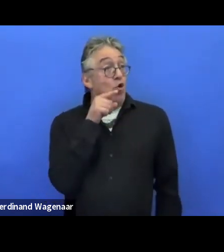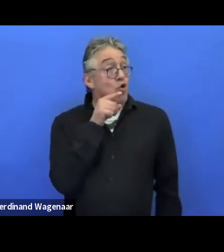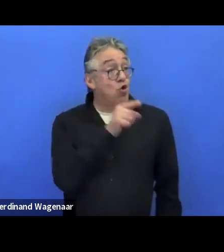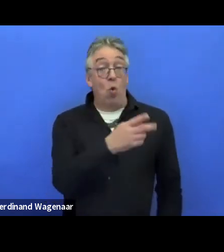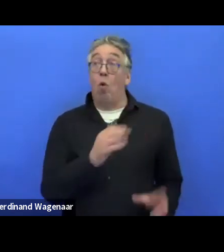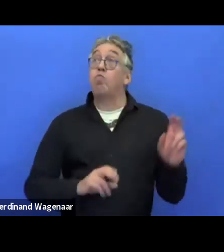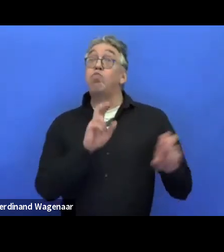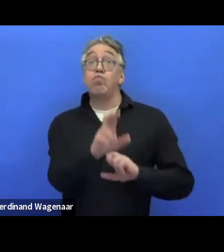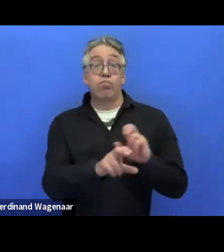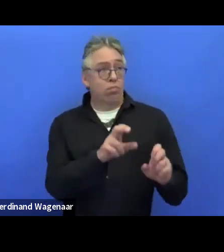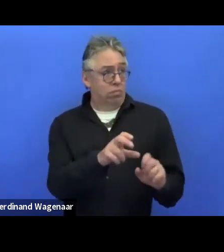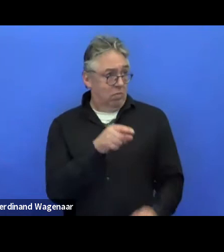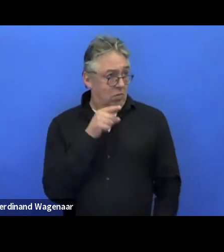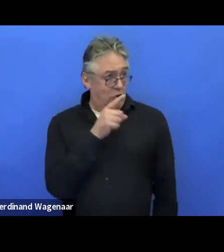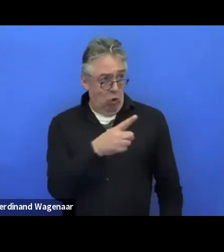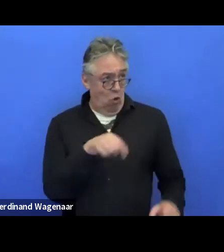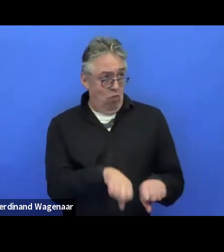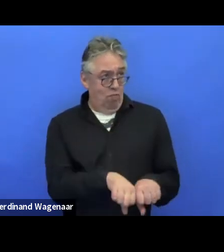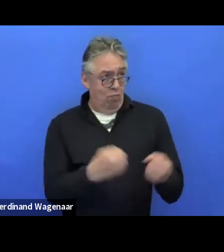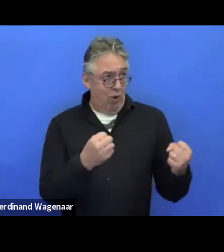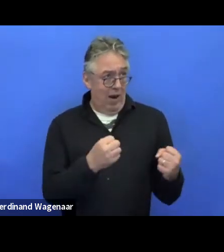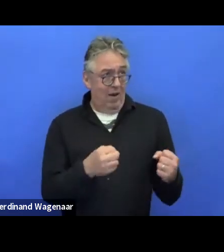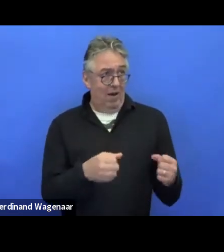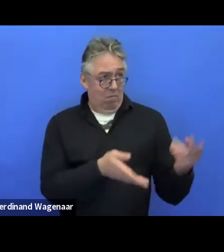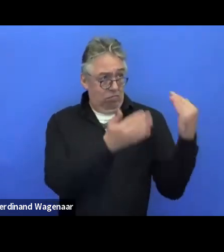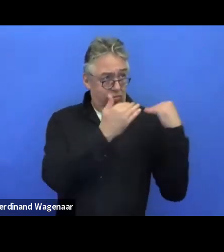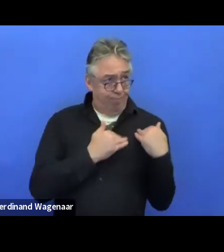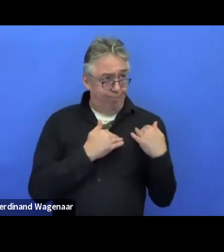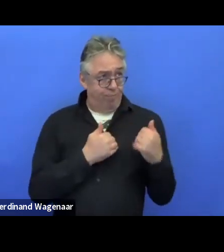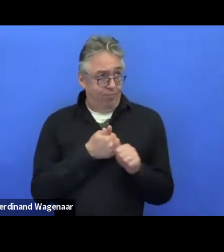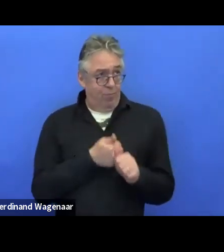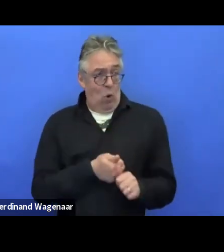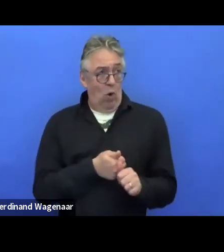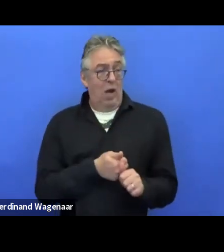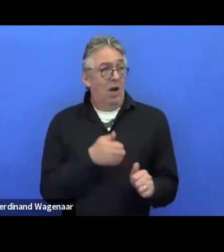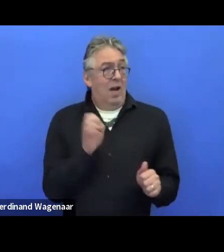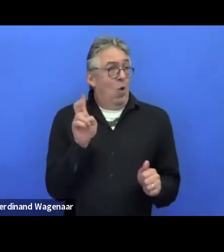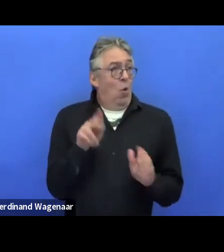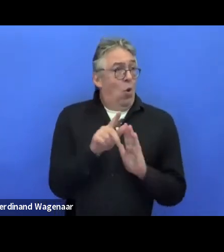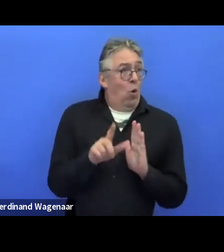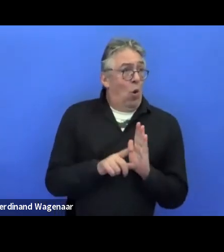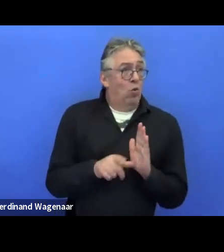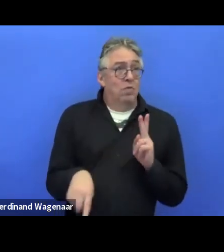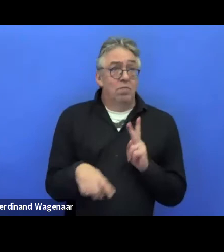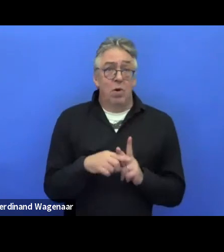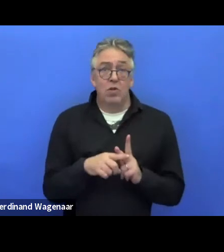or under the CRPD and other laws, the Commission is directly contributing to continue